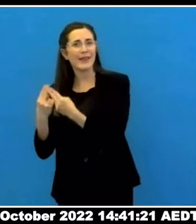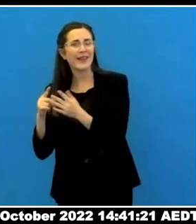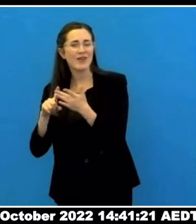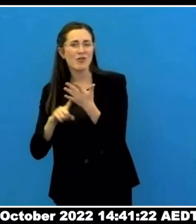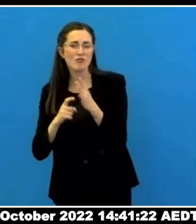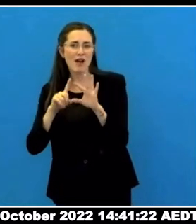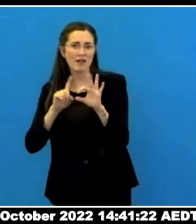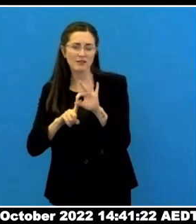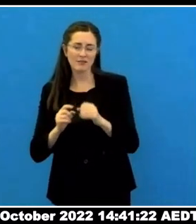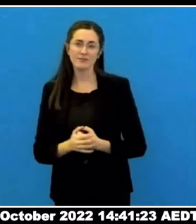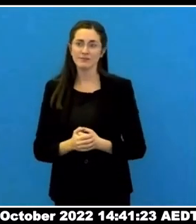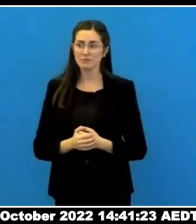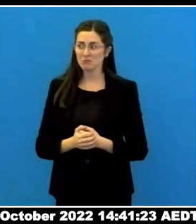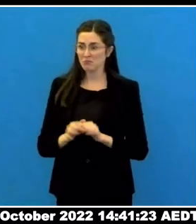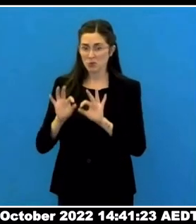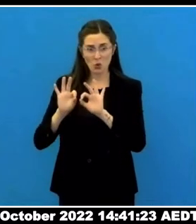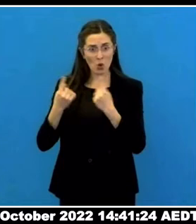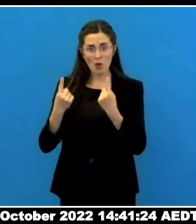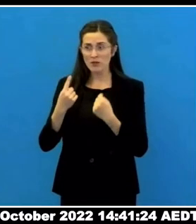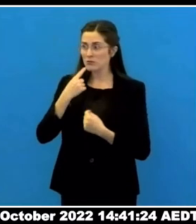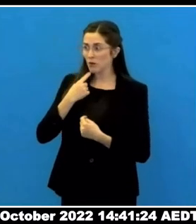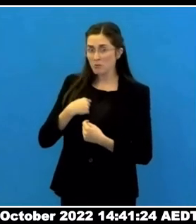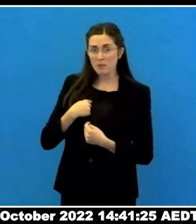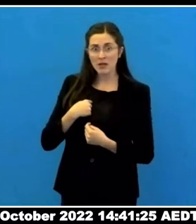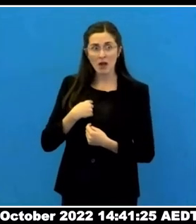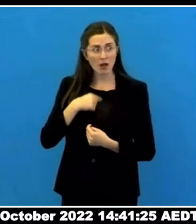I don't remember anyone ever telling me that I can ask for respite